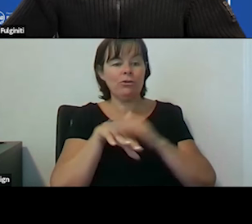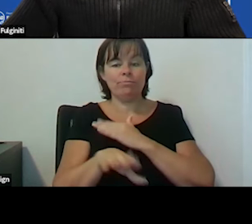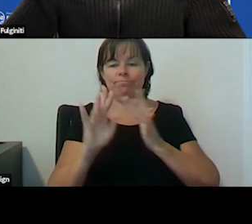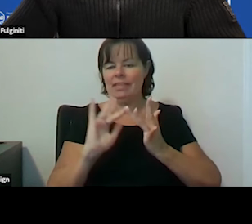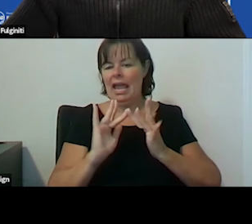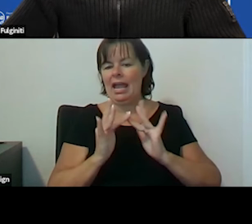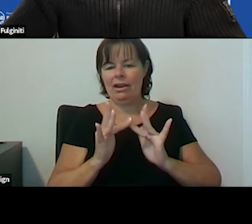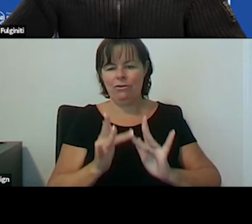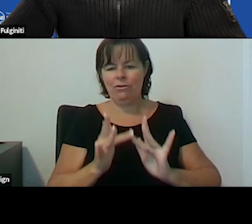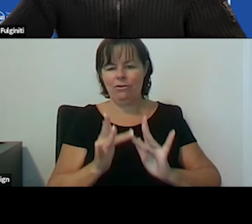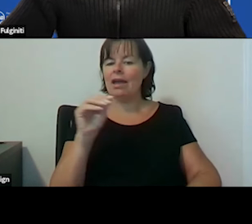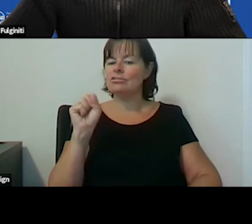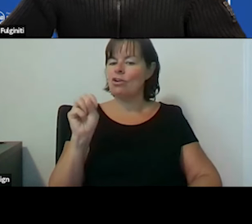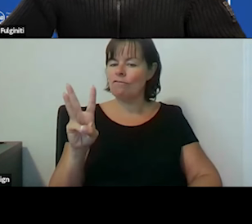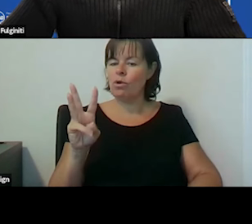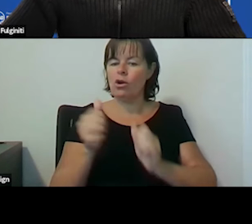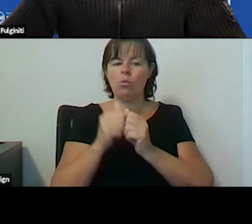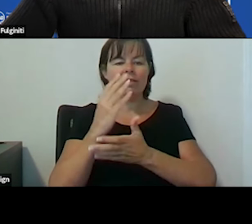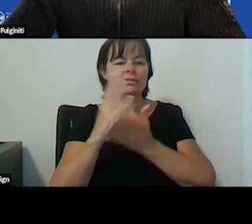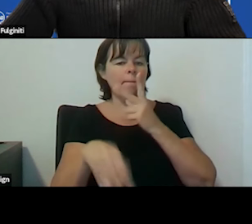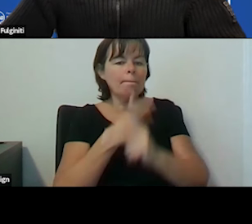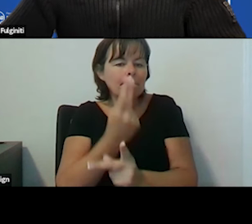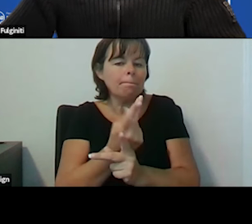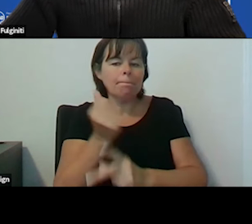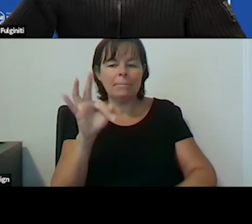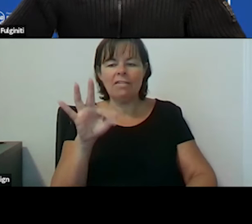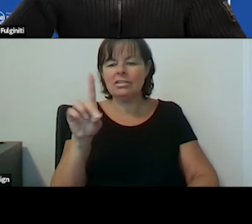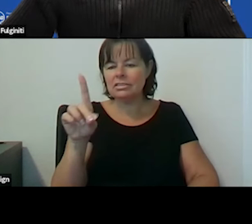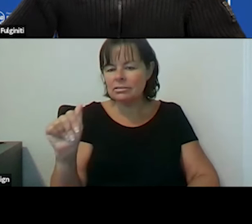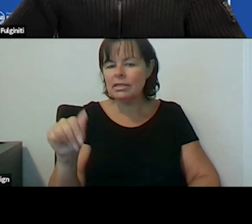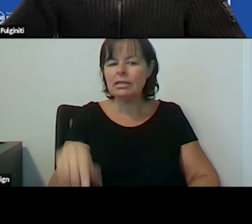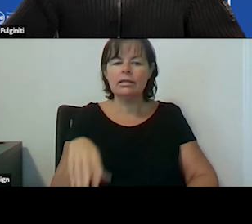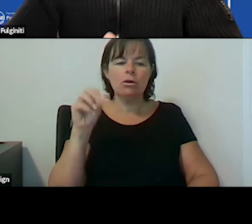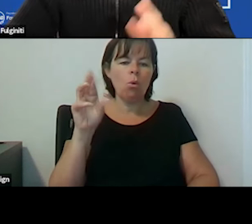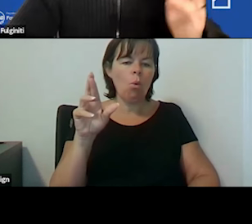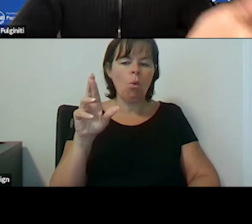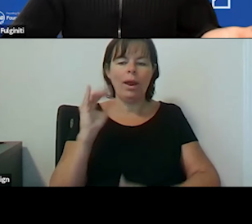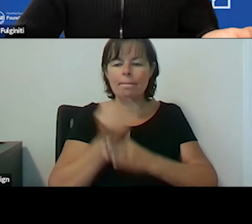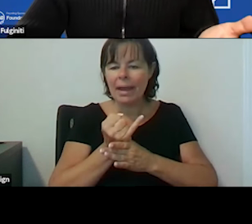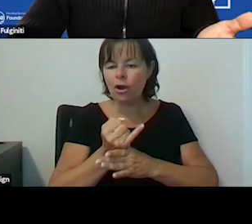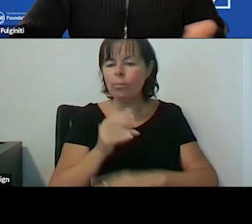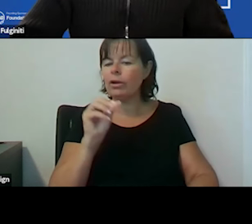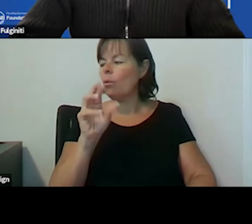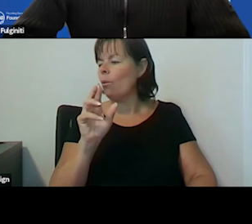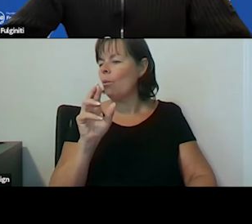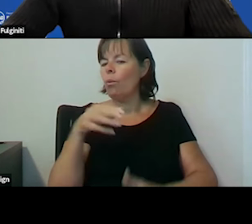and software with some kind of disability or impairment or it could be temporary it could be